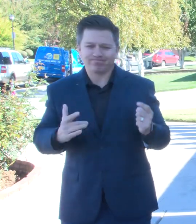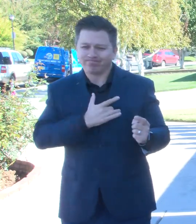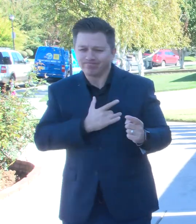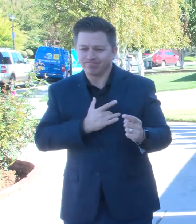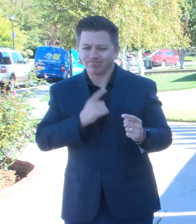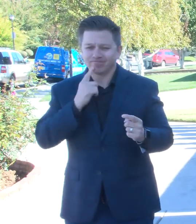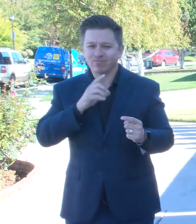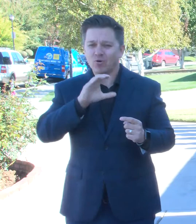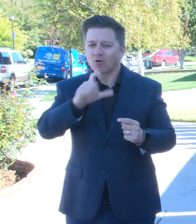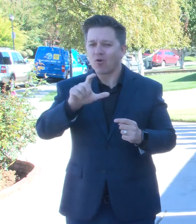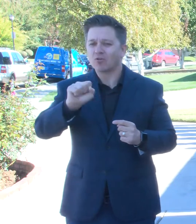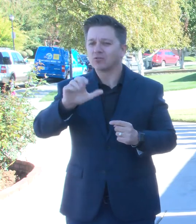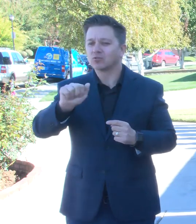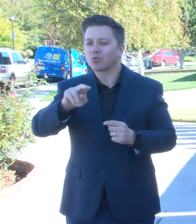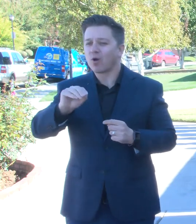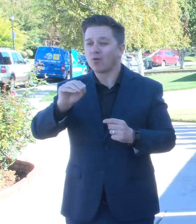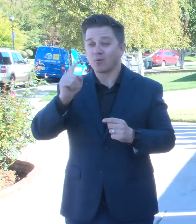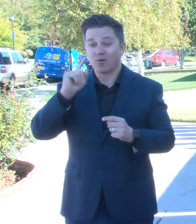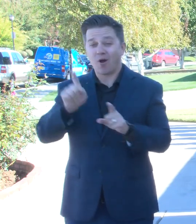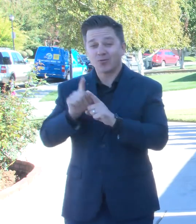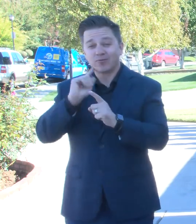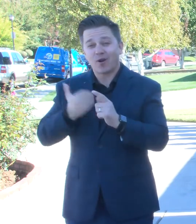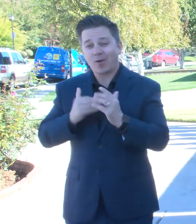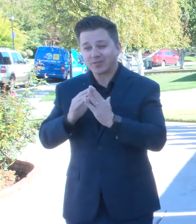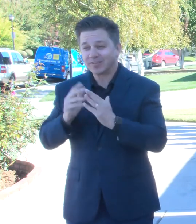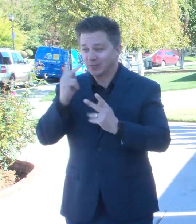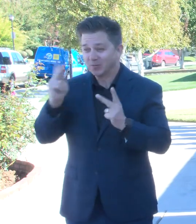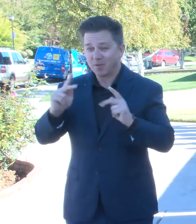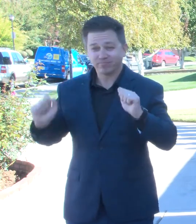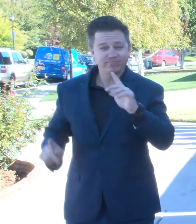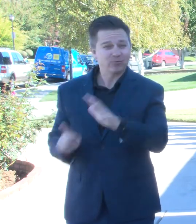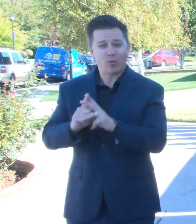to our city as you can tell by the outing here so i just want to thank colonel scarano for his